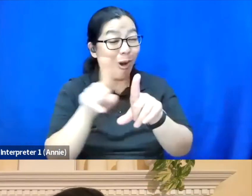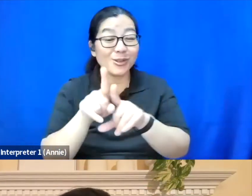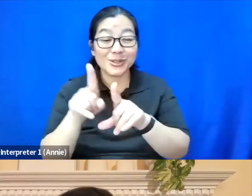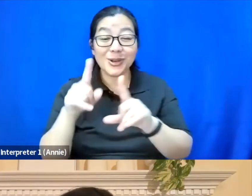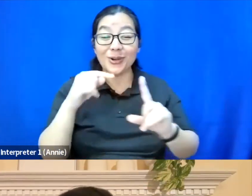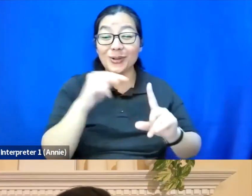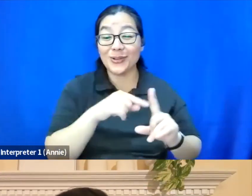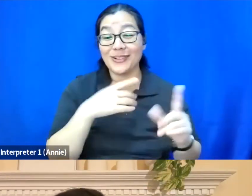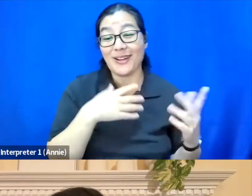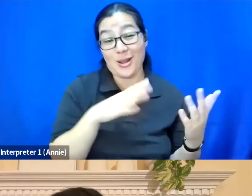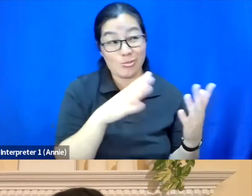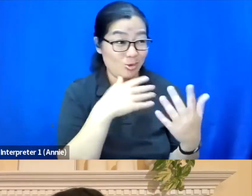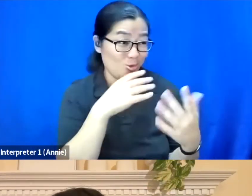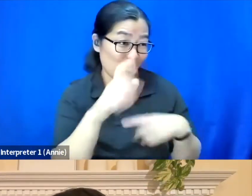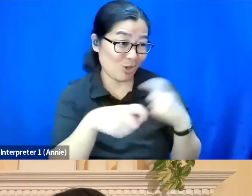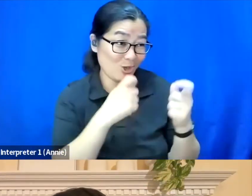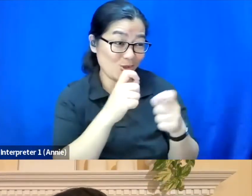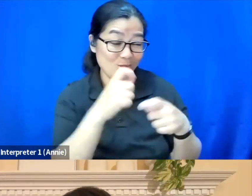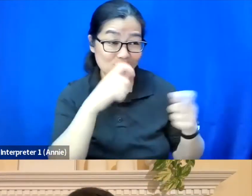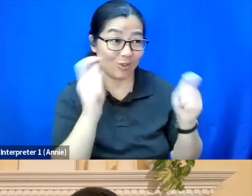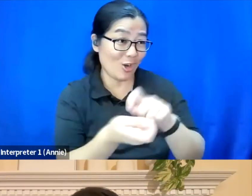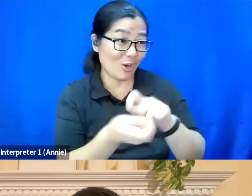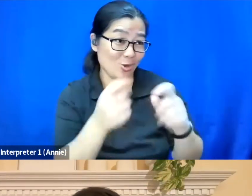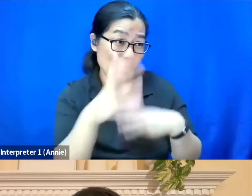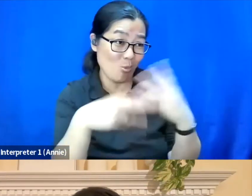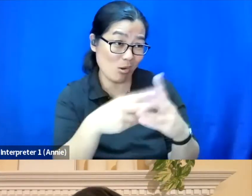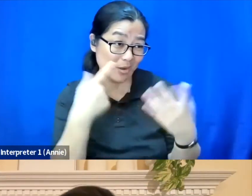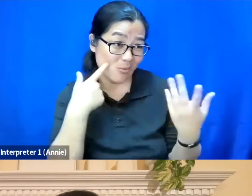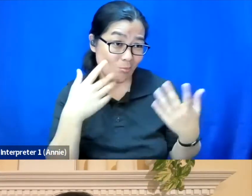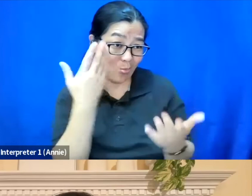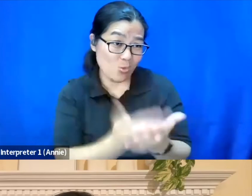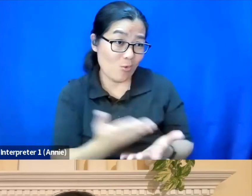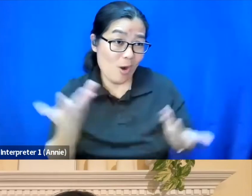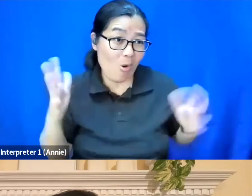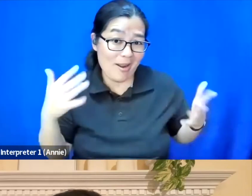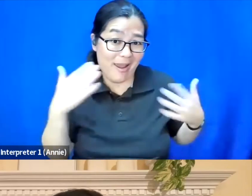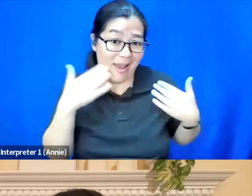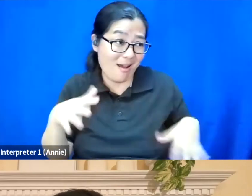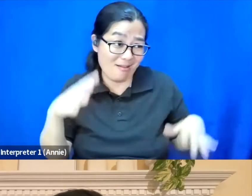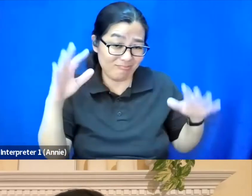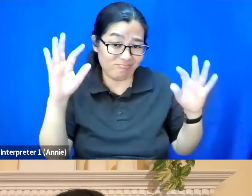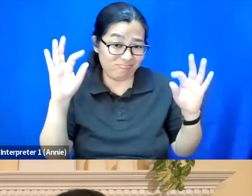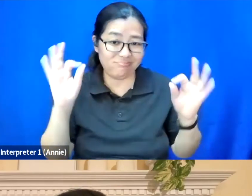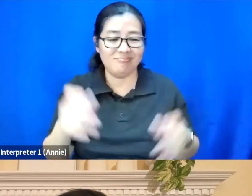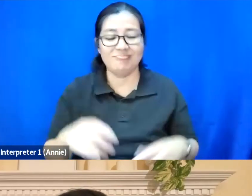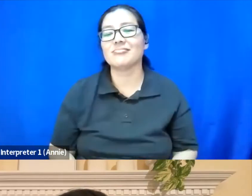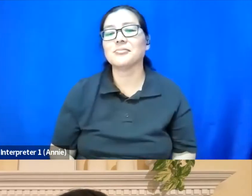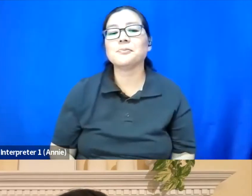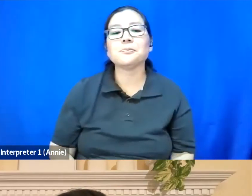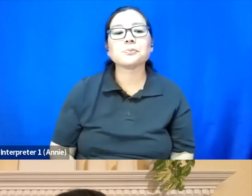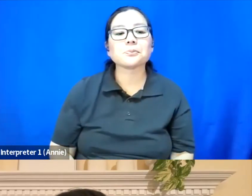So I am going to share my screen and spotlight and we're going